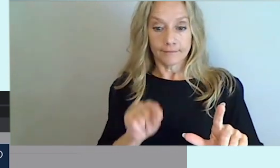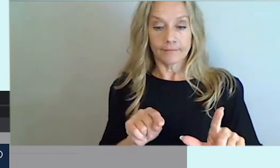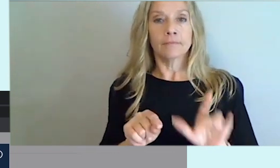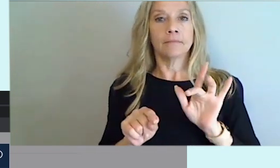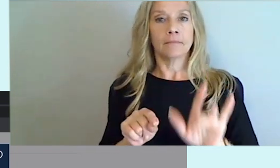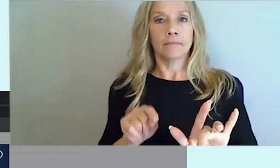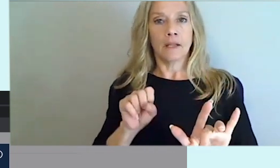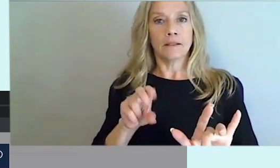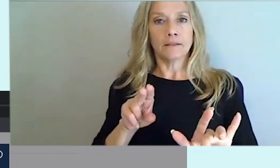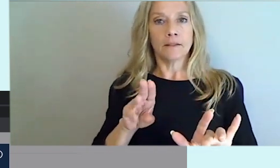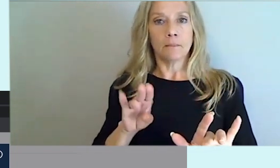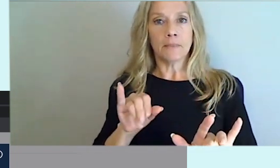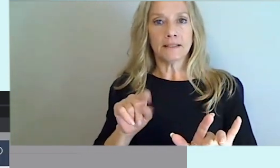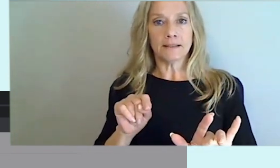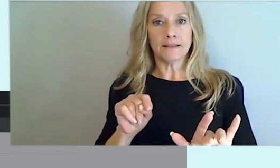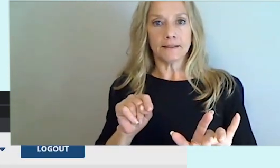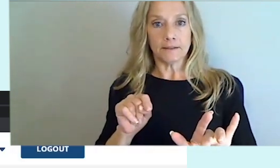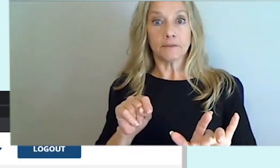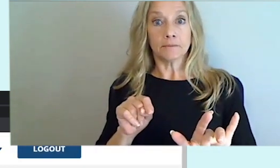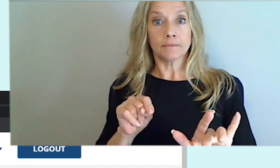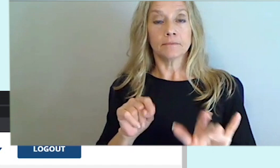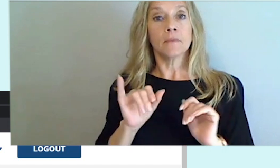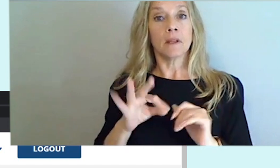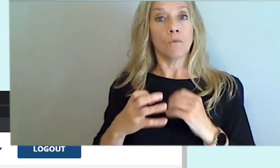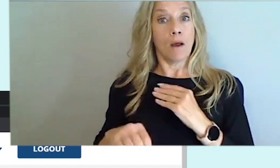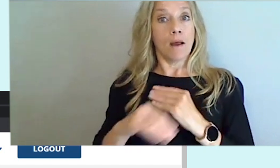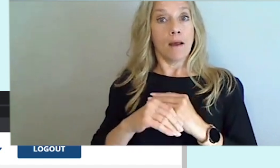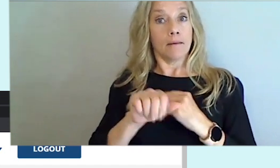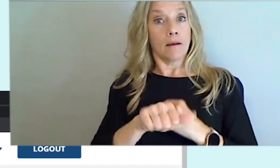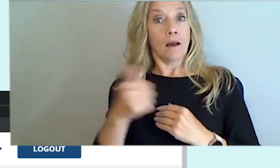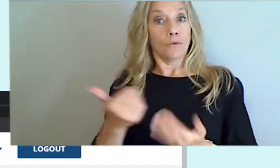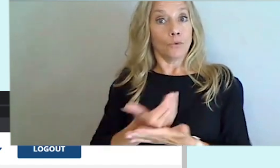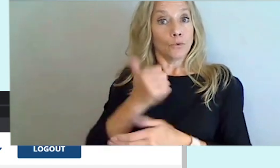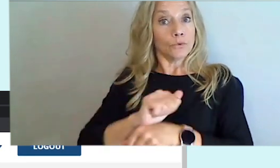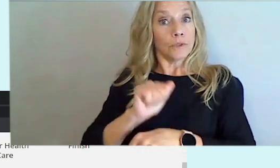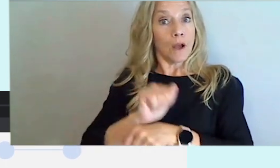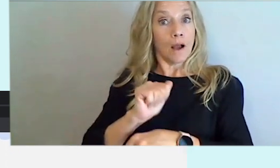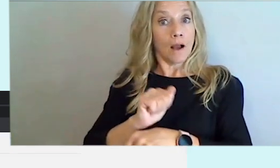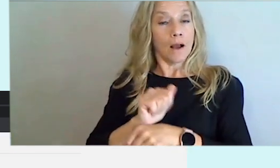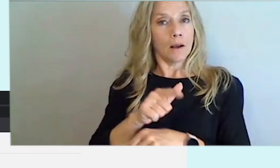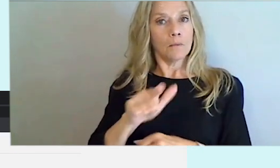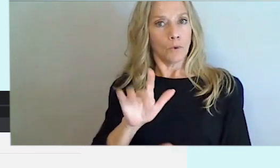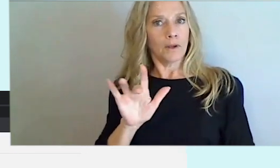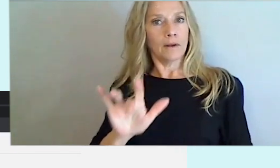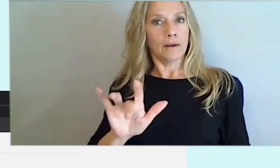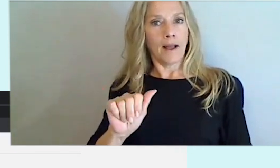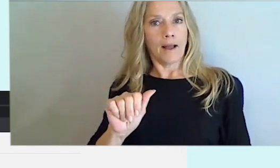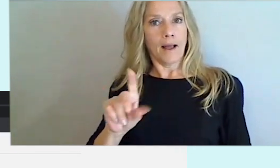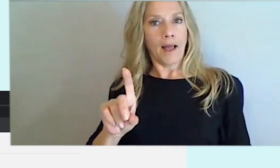To add a new job you would click Add another. In this example, we will be